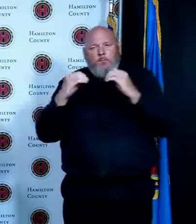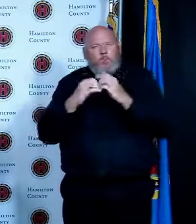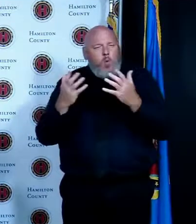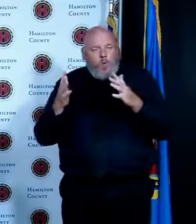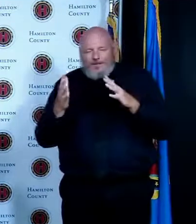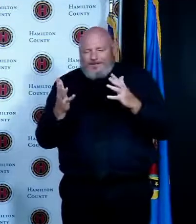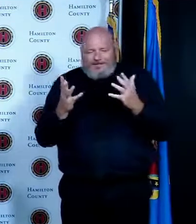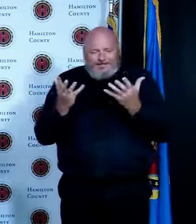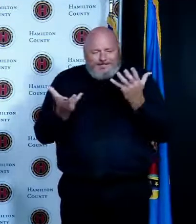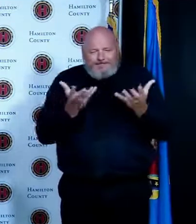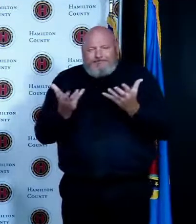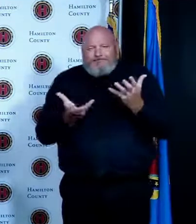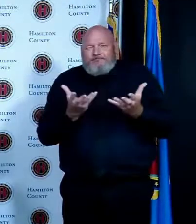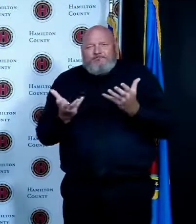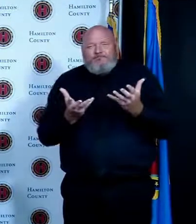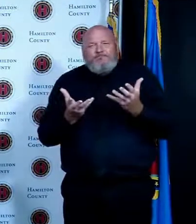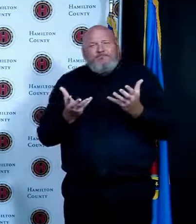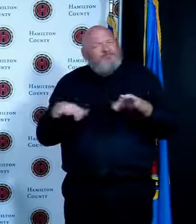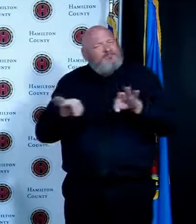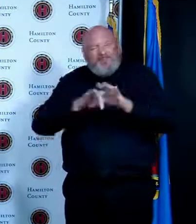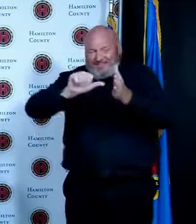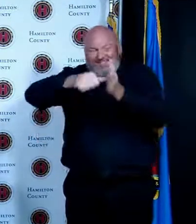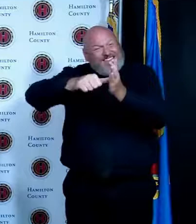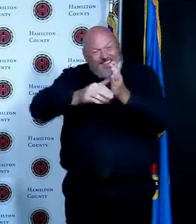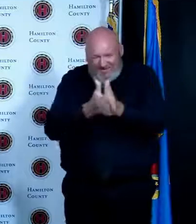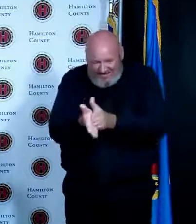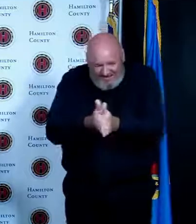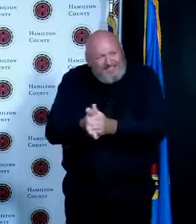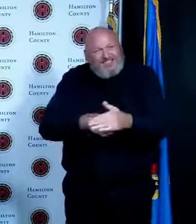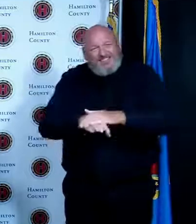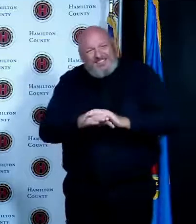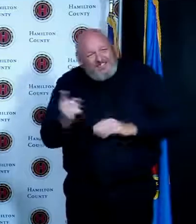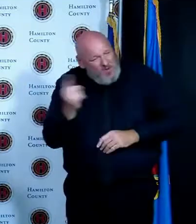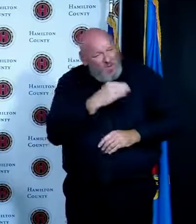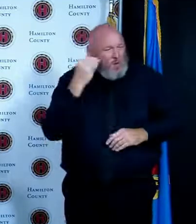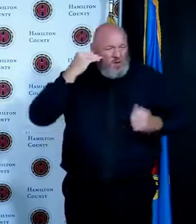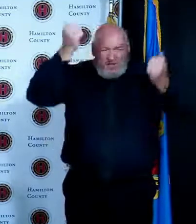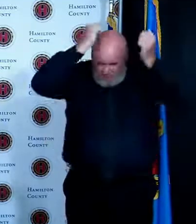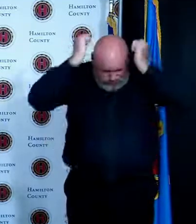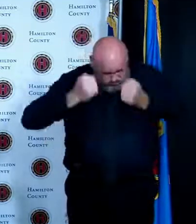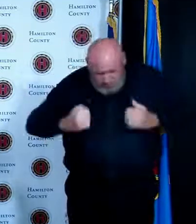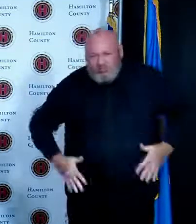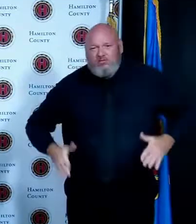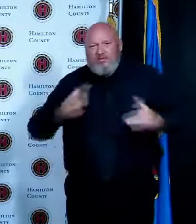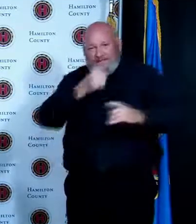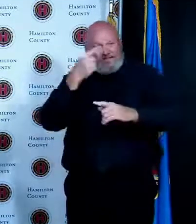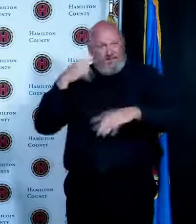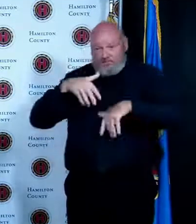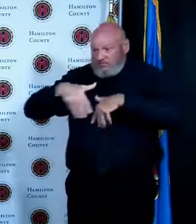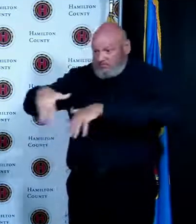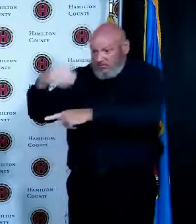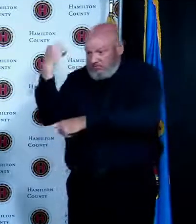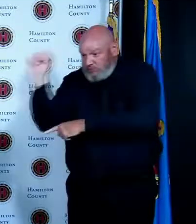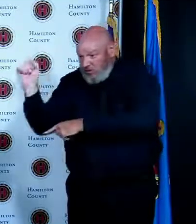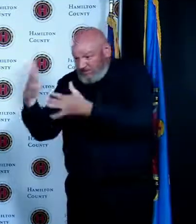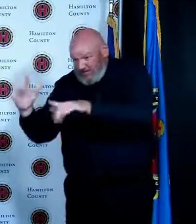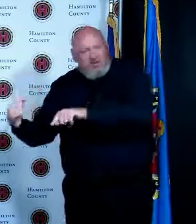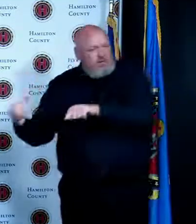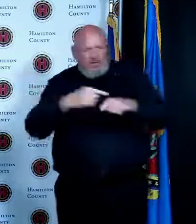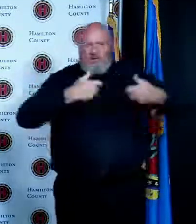if you're able to wear a mask and stay six feet that's even better and obviously in workplaces there are times where if you're working in a fast